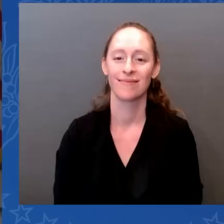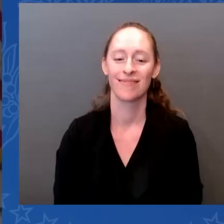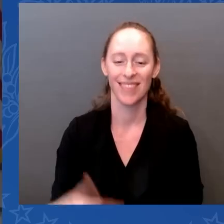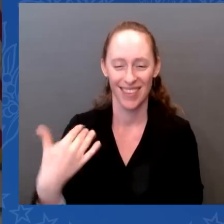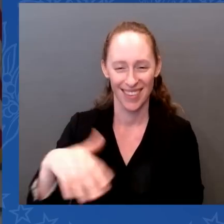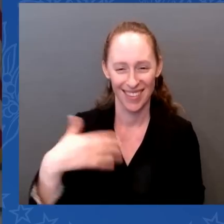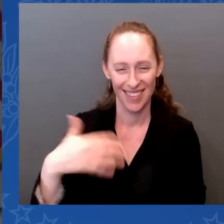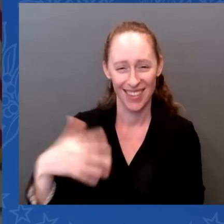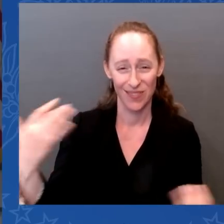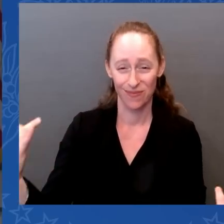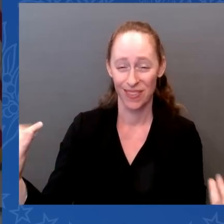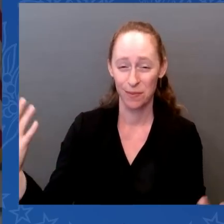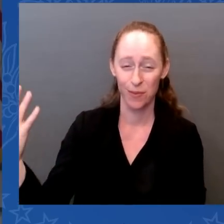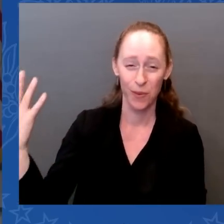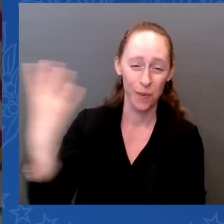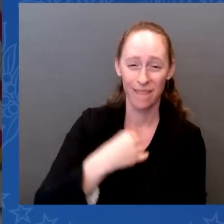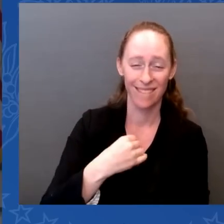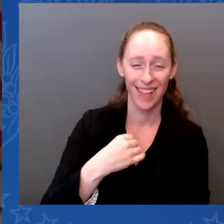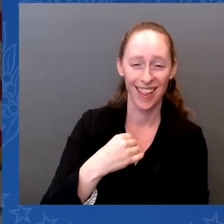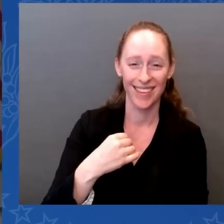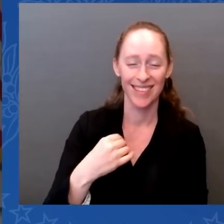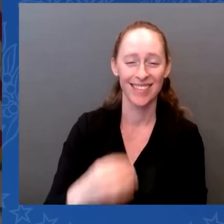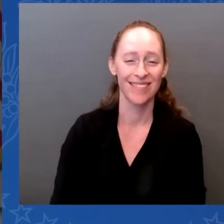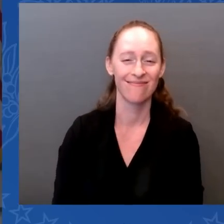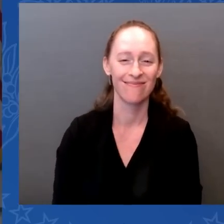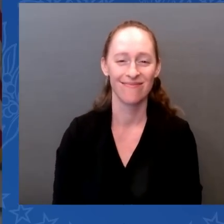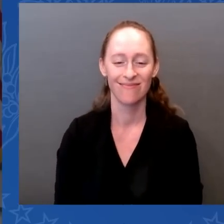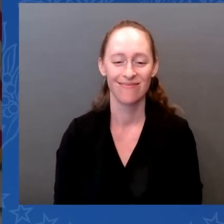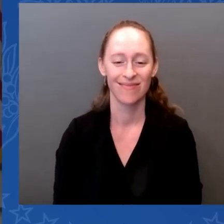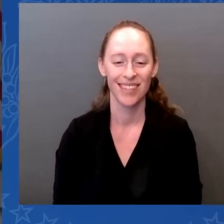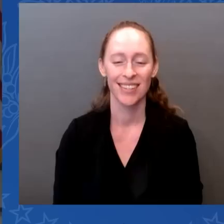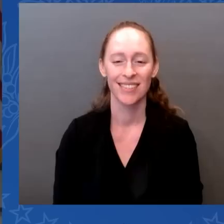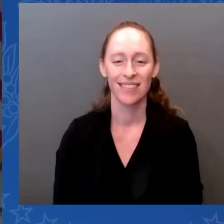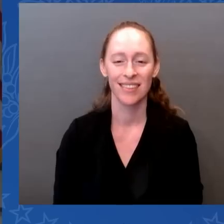Thank you all for being here. Good afternoon. My name is Bob Peron.